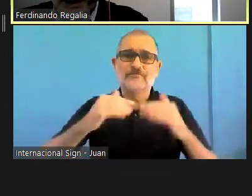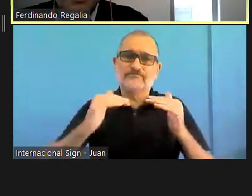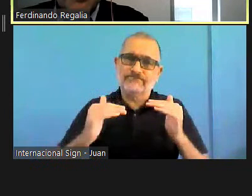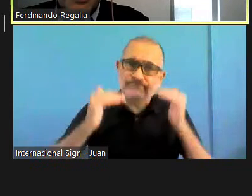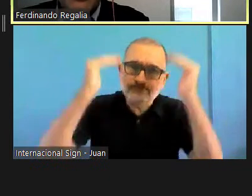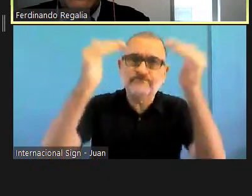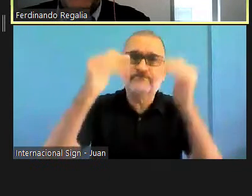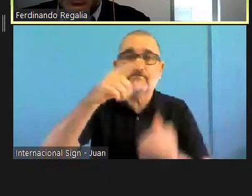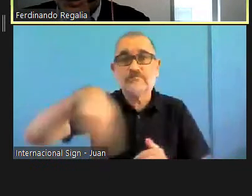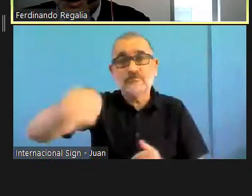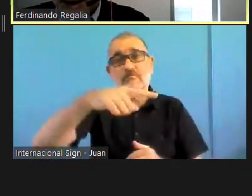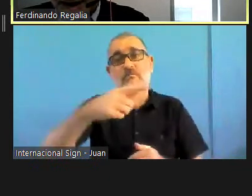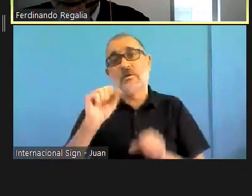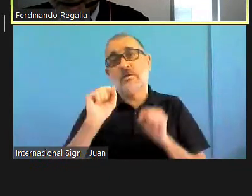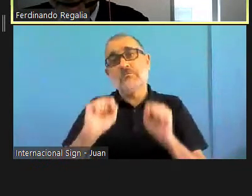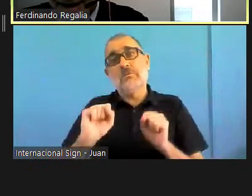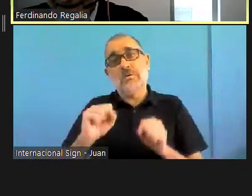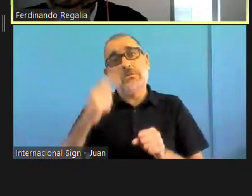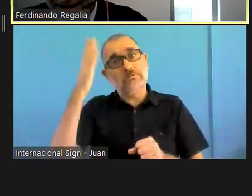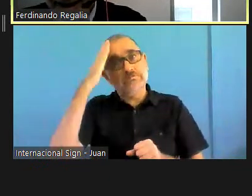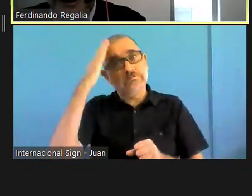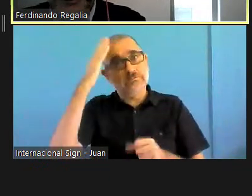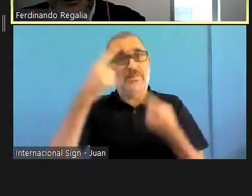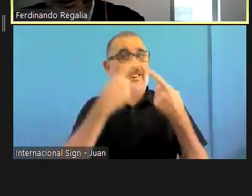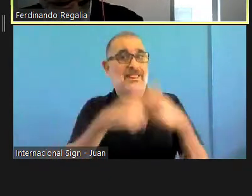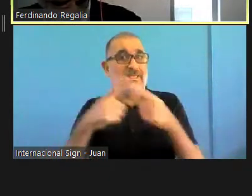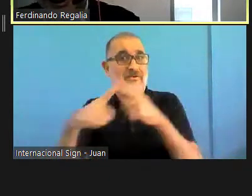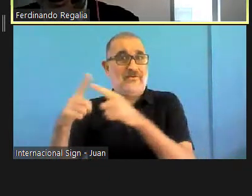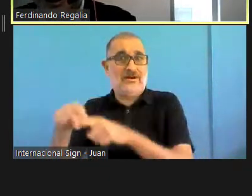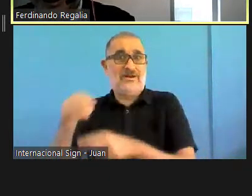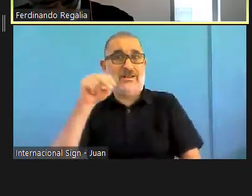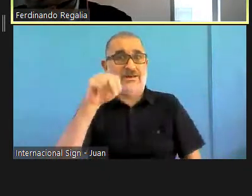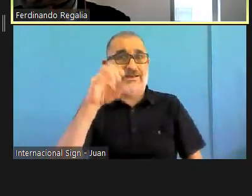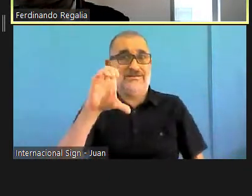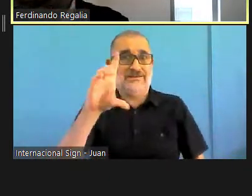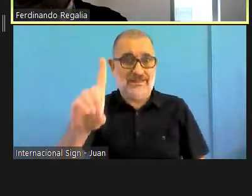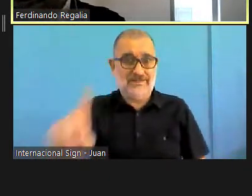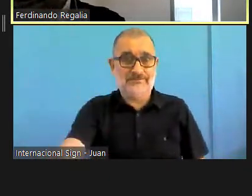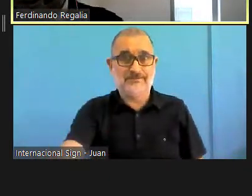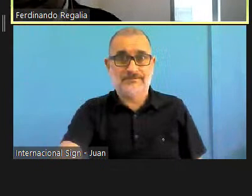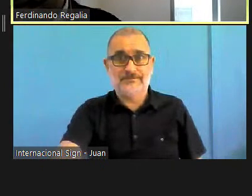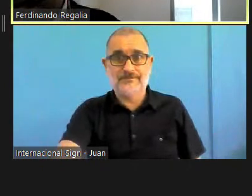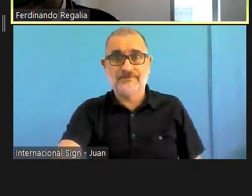Thanks very much, and I return the word to Dr. Silvana.